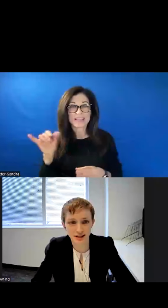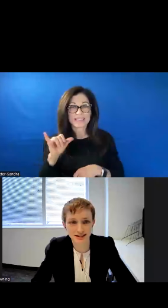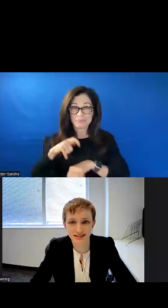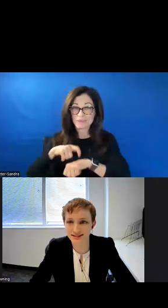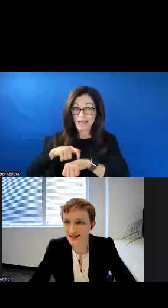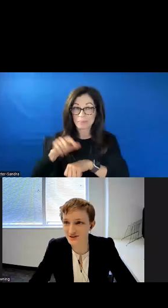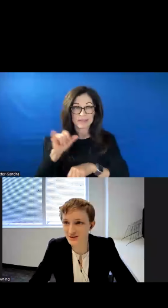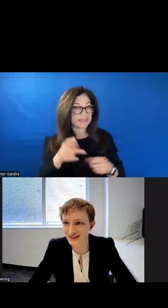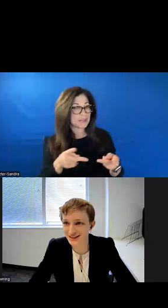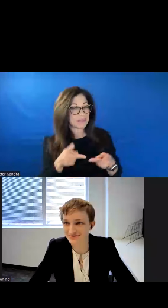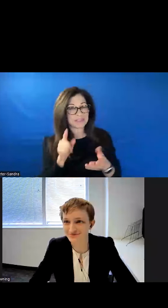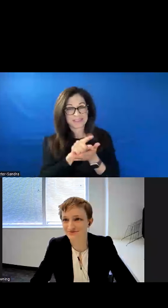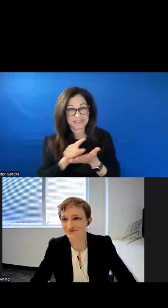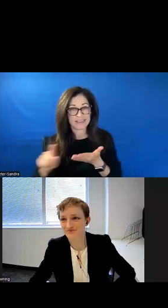PLACE AND SAME TIME NEXT WEEK. THANK YOU ALL SO MUCH. HOPE YOU HAVE